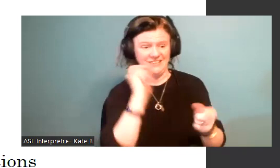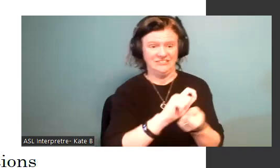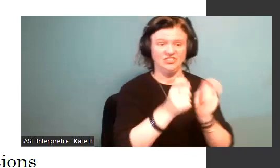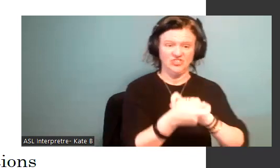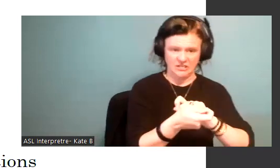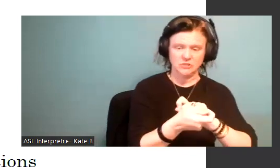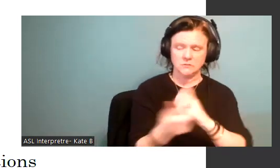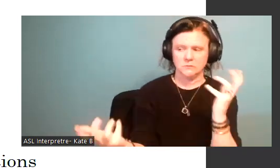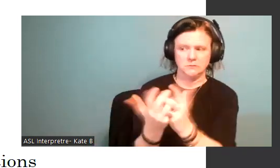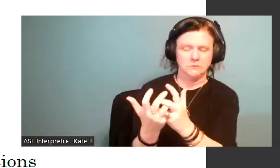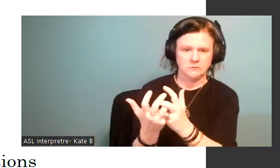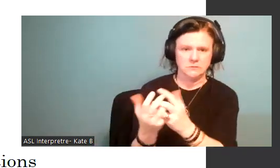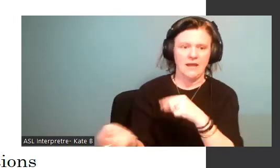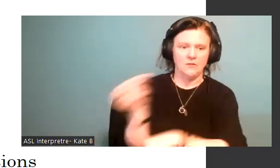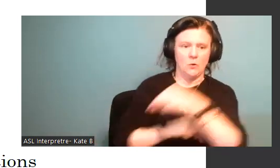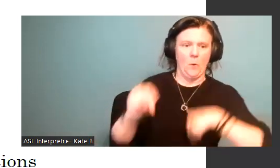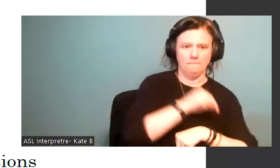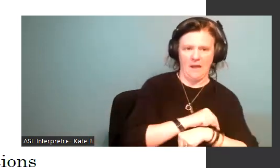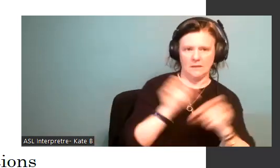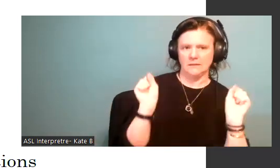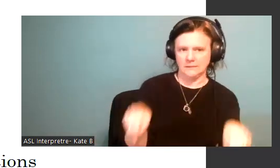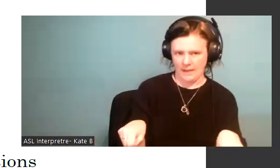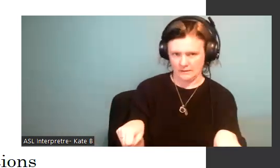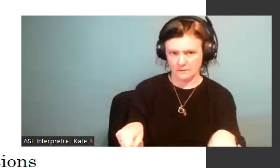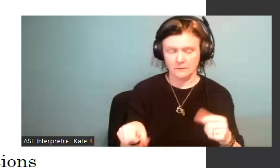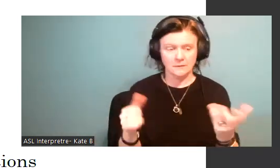have to switch values as users are interacting